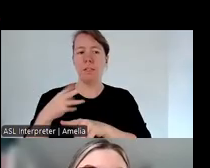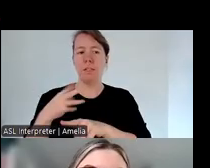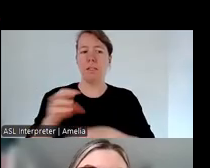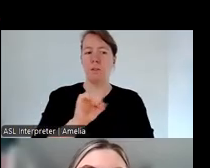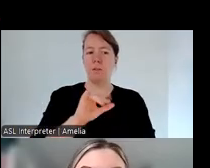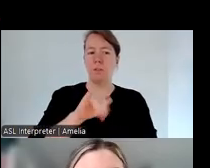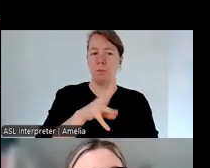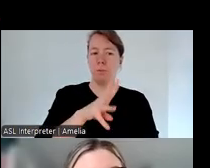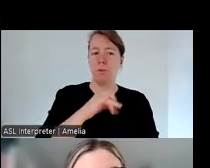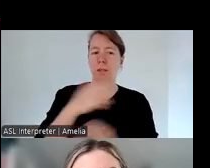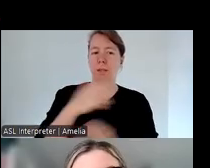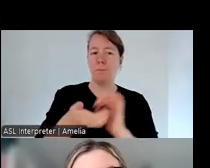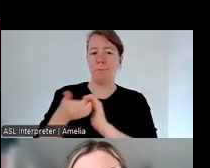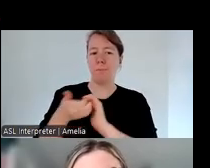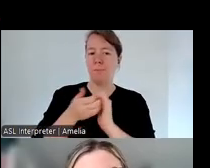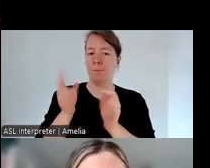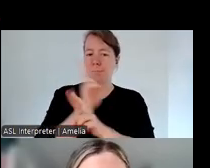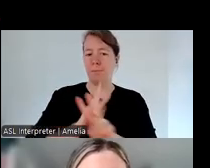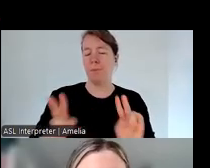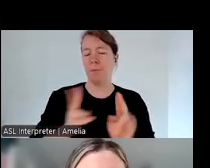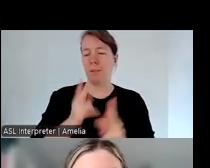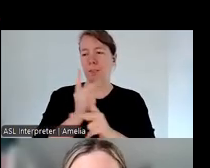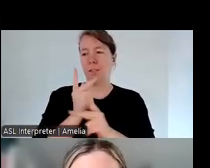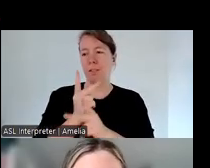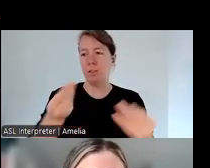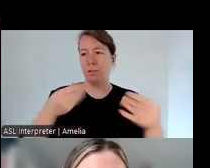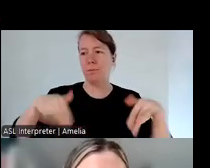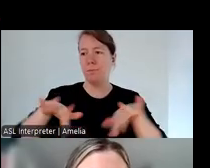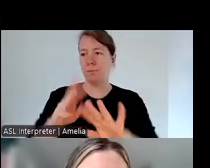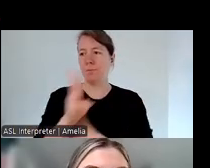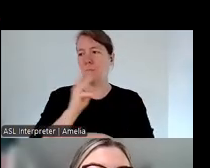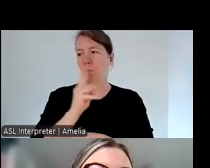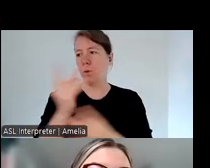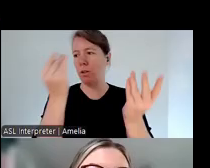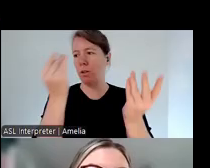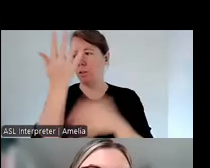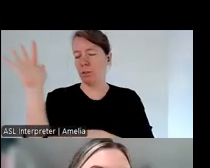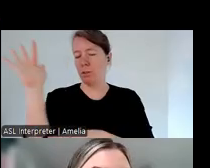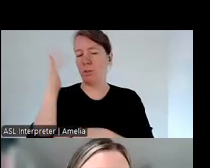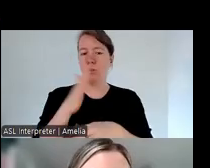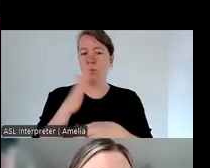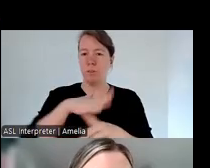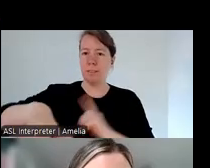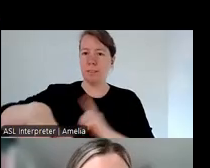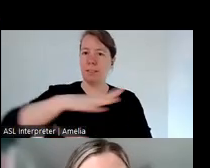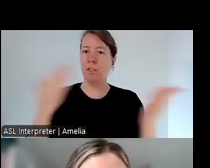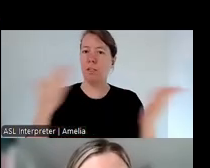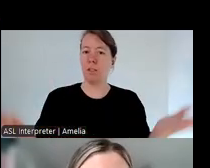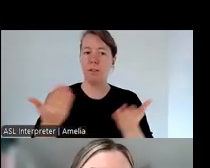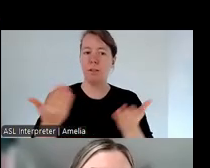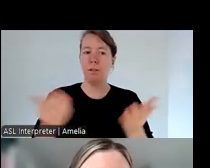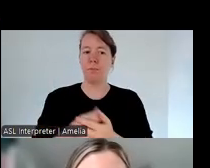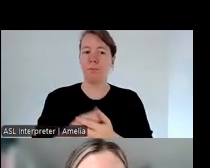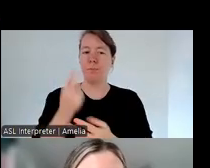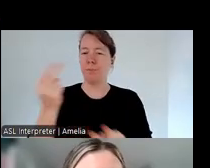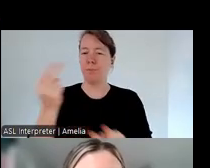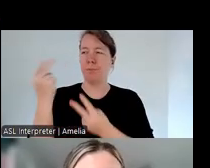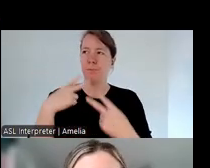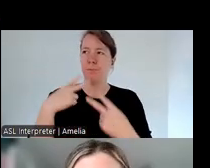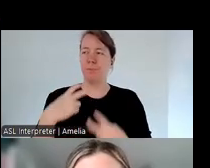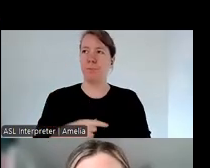to peaceably share and care for the resources around the Great Lakes. As we reflect on our presence here, both as guests and uninvited settlers,